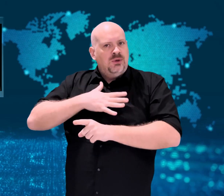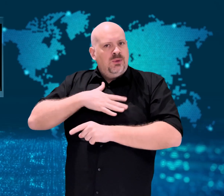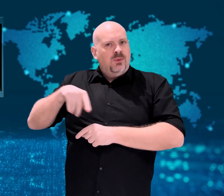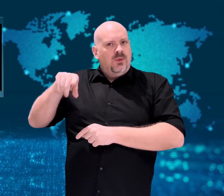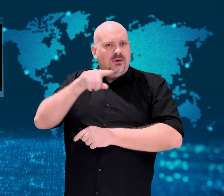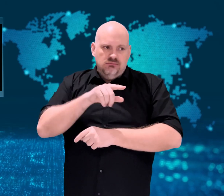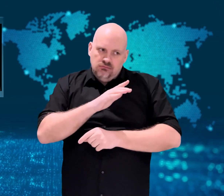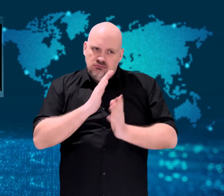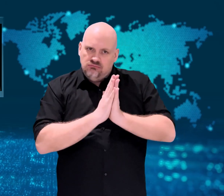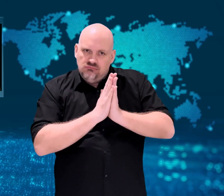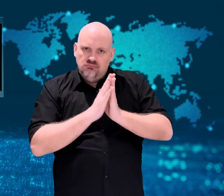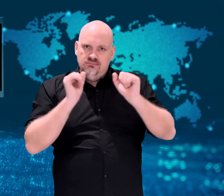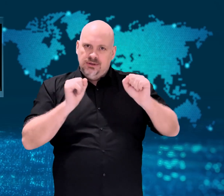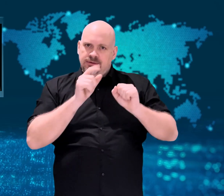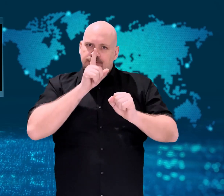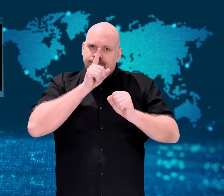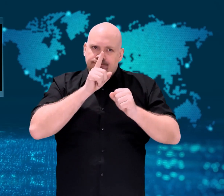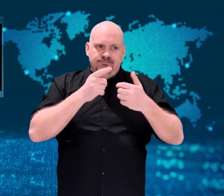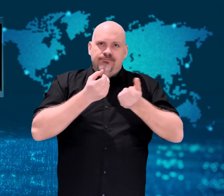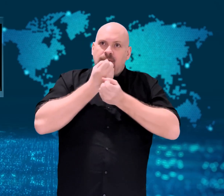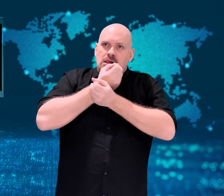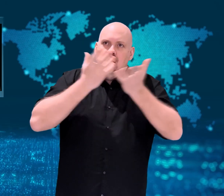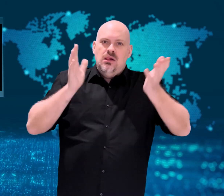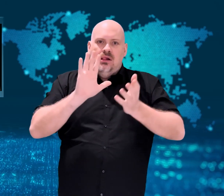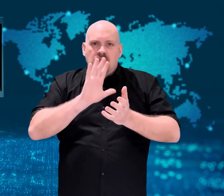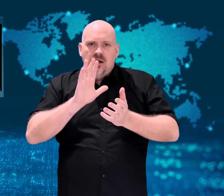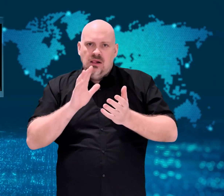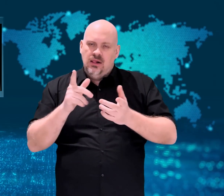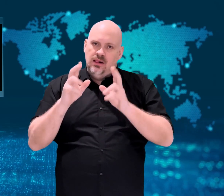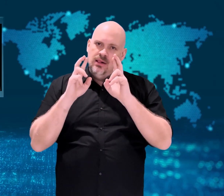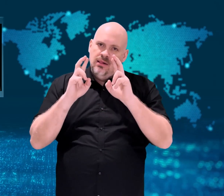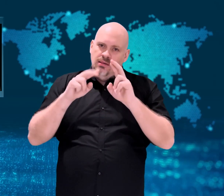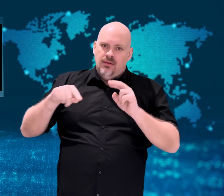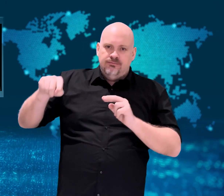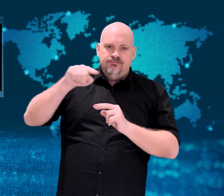As a result of the banking leak,